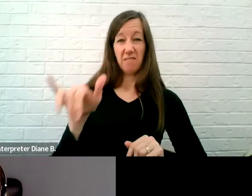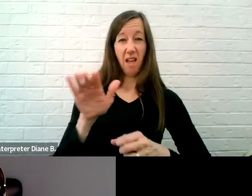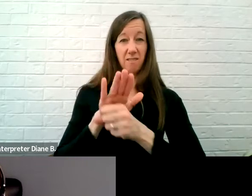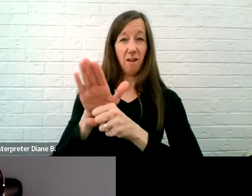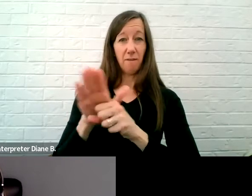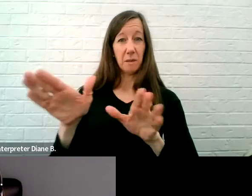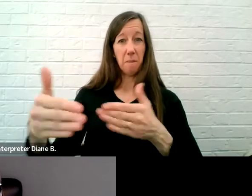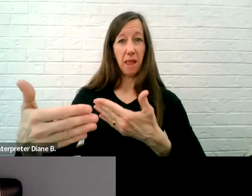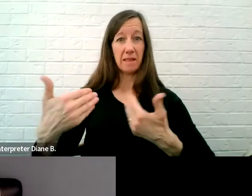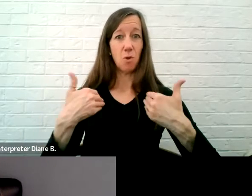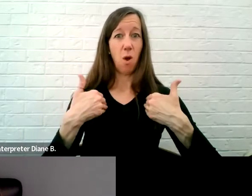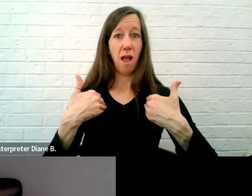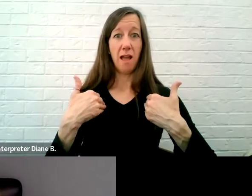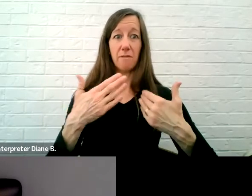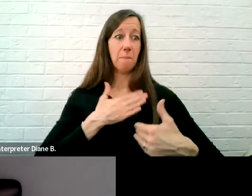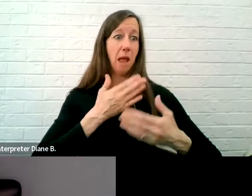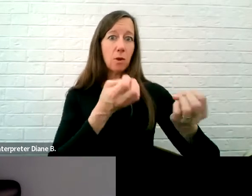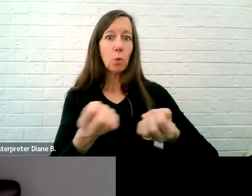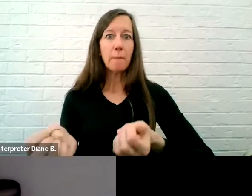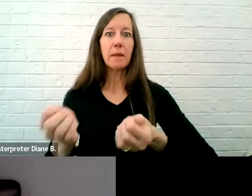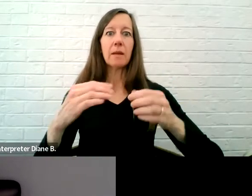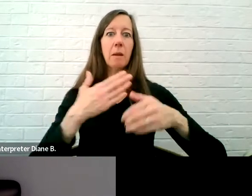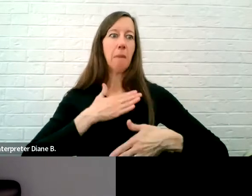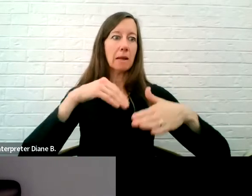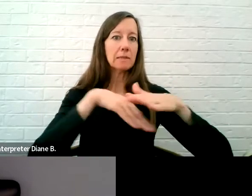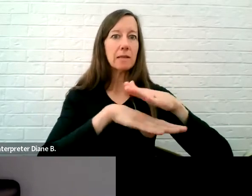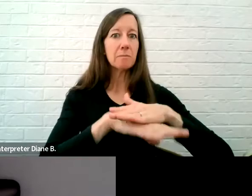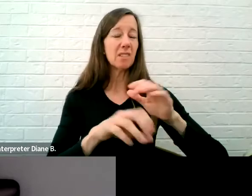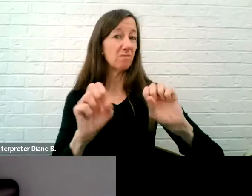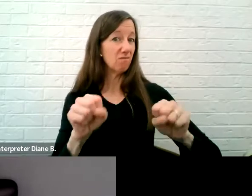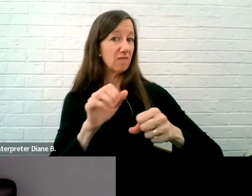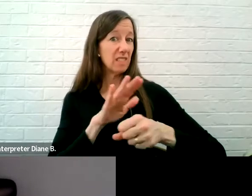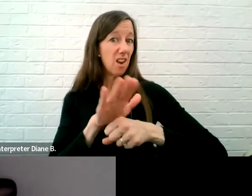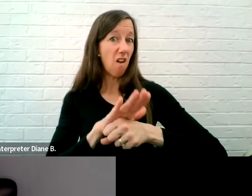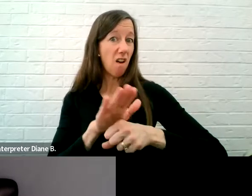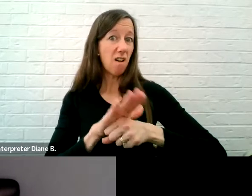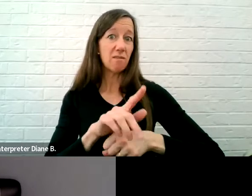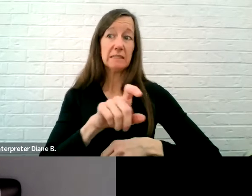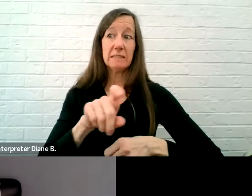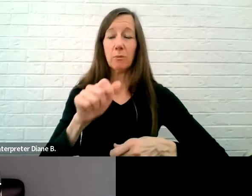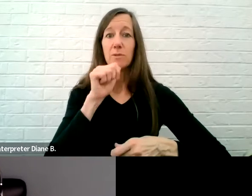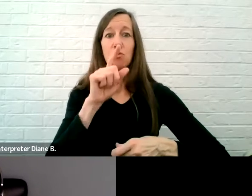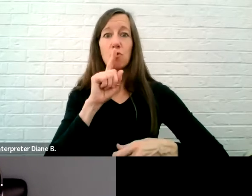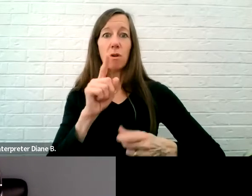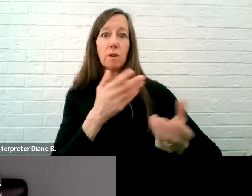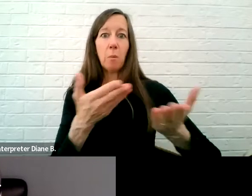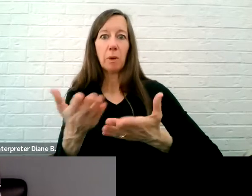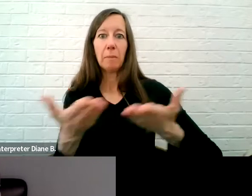and the accessibility that I needed along with the stuff that I would need to bring with me to accommodate my display.